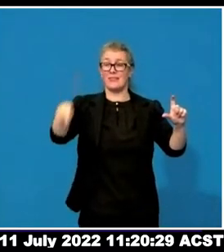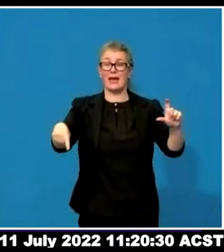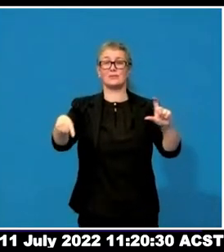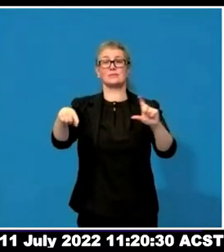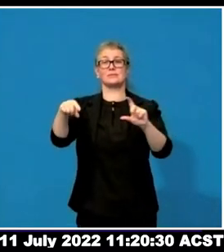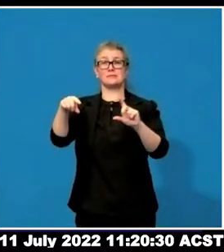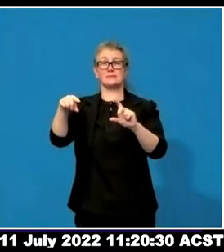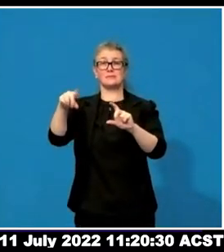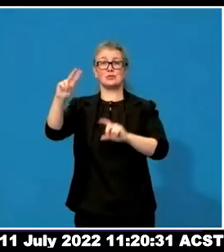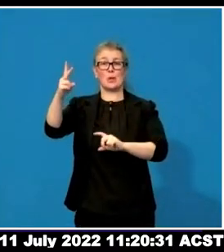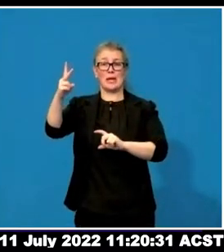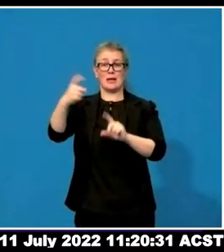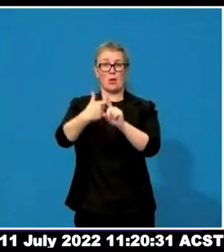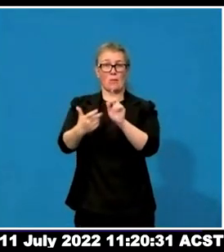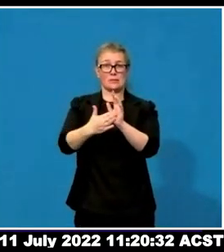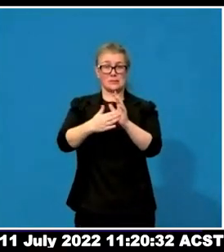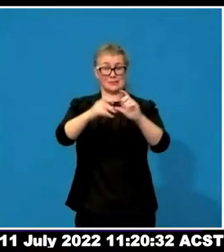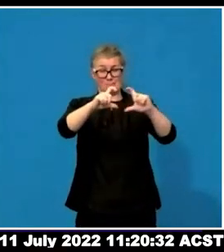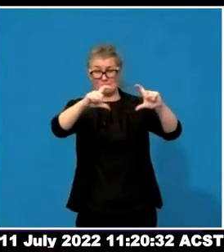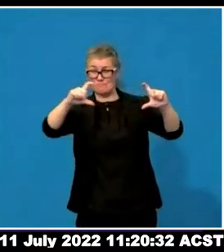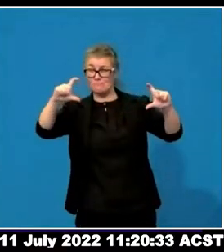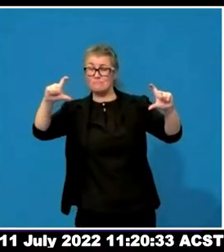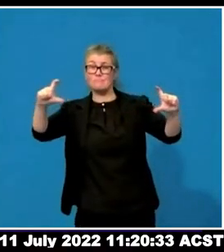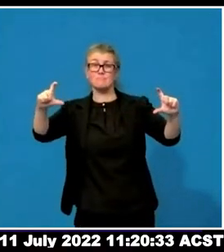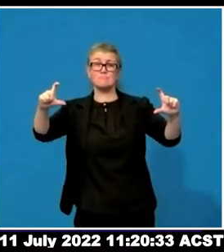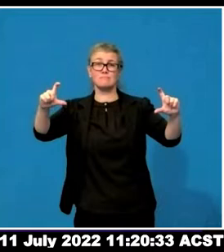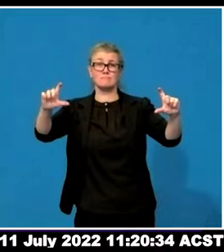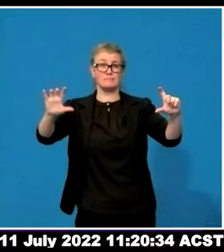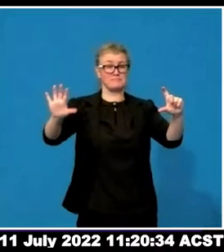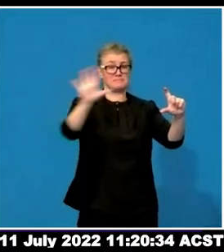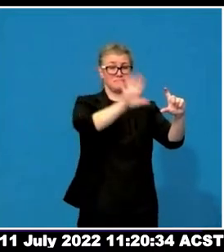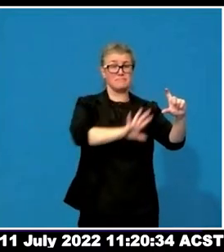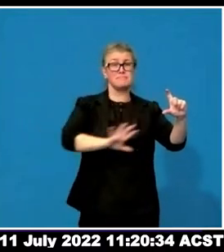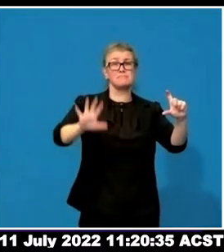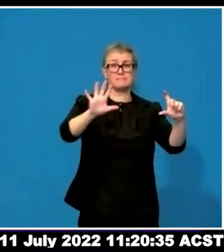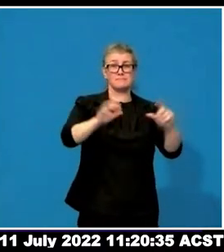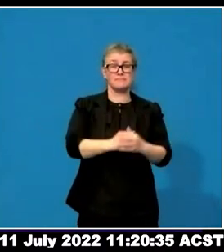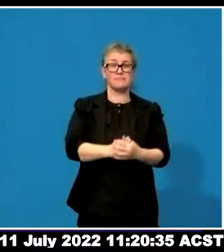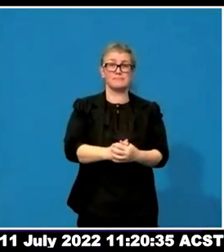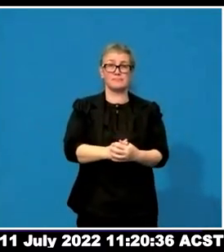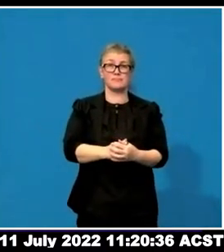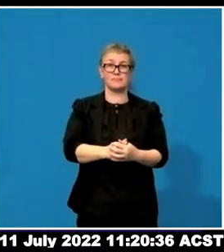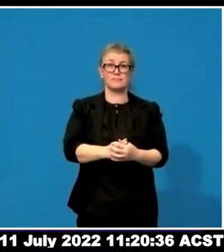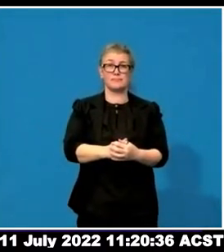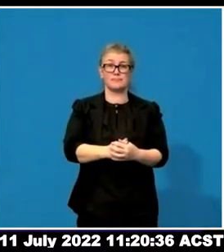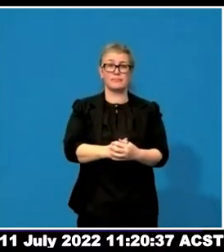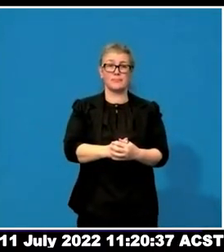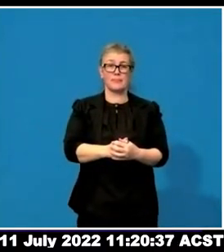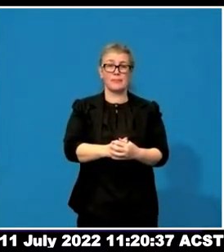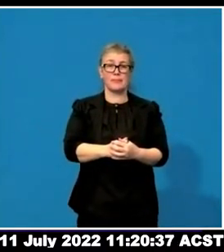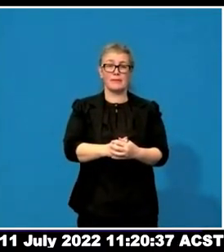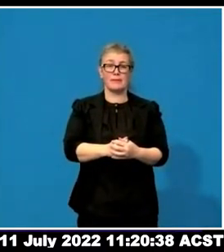of Broome and Kununurra located an eye-boggling 2,200km and 5,200 kilometres